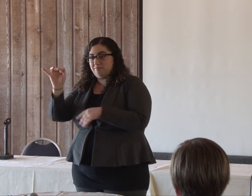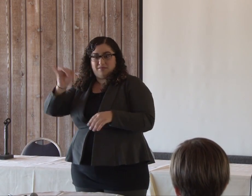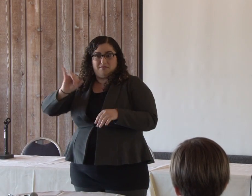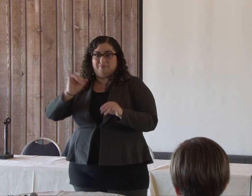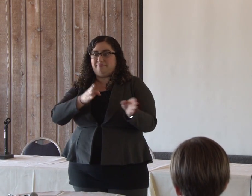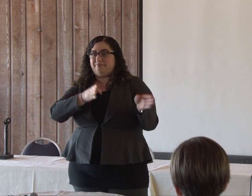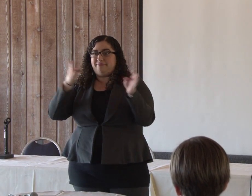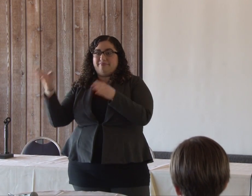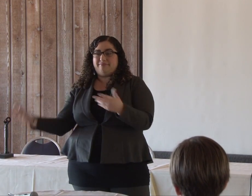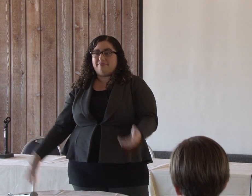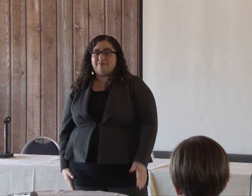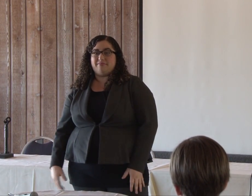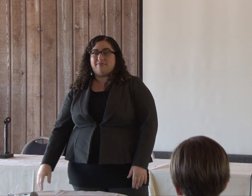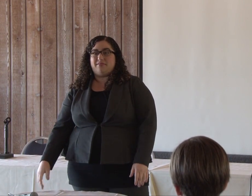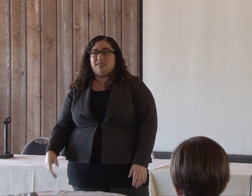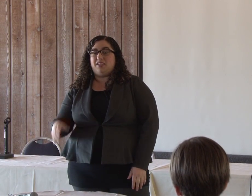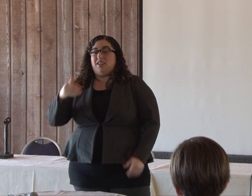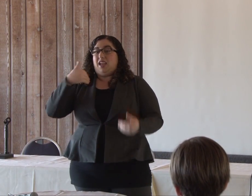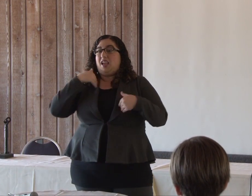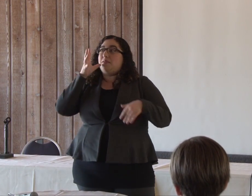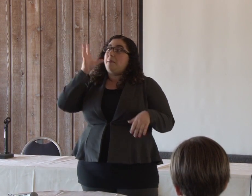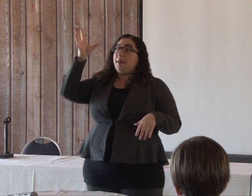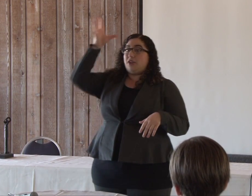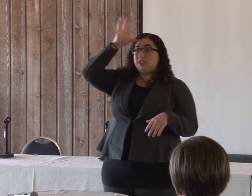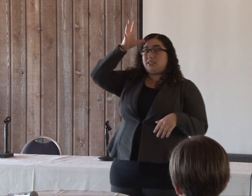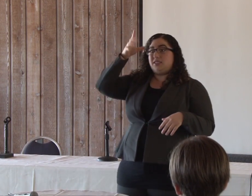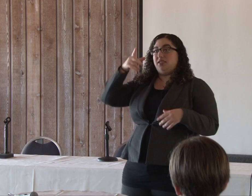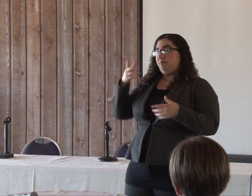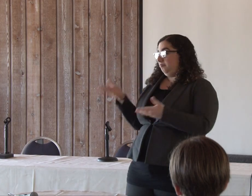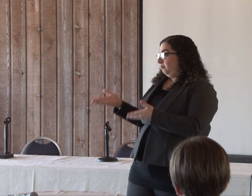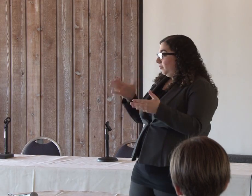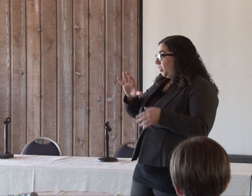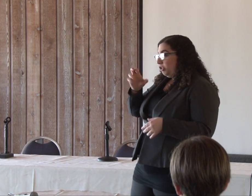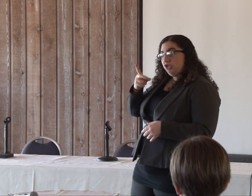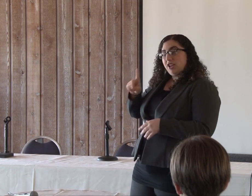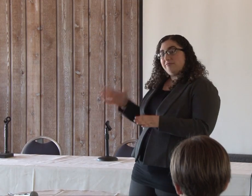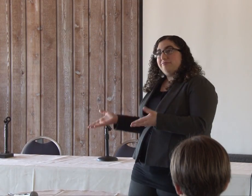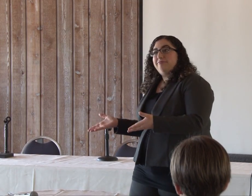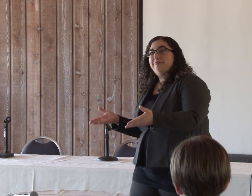an ASL interpreter is so important. Even in the medical field. And it parallels